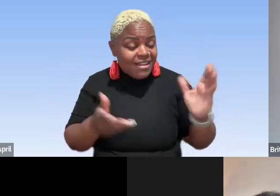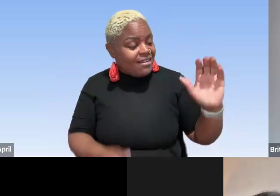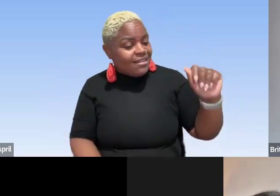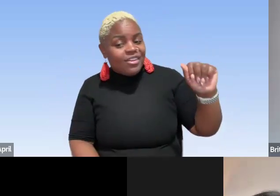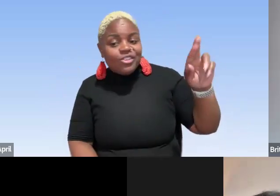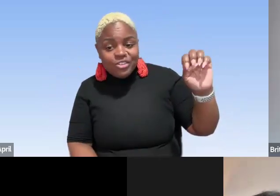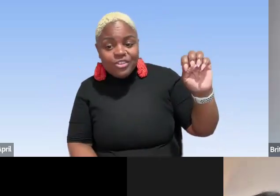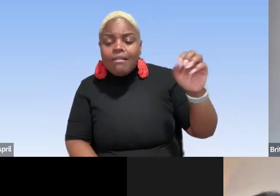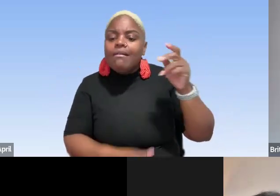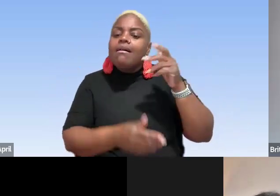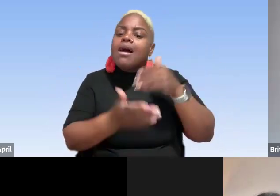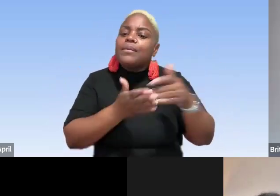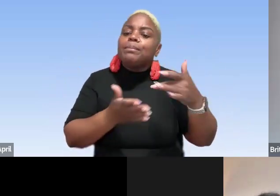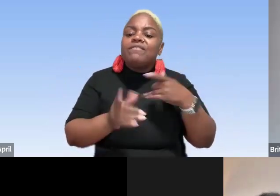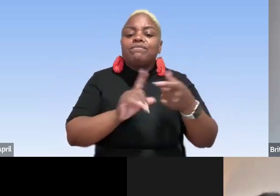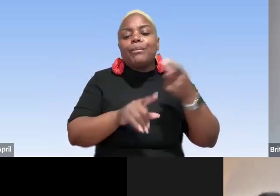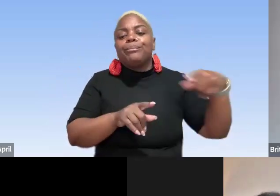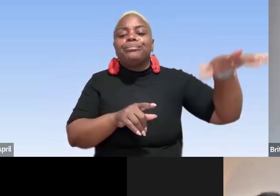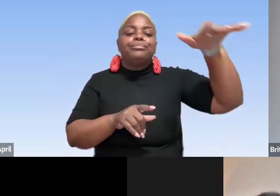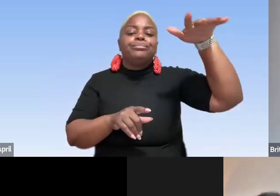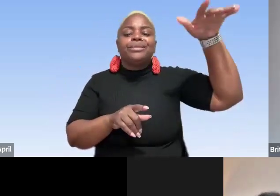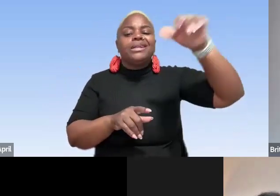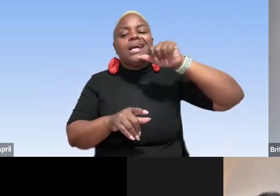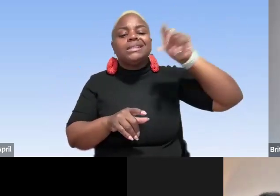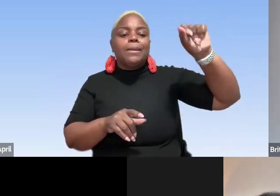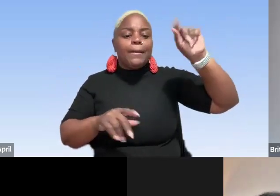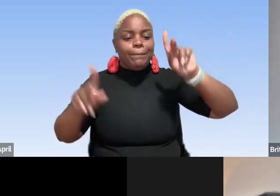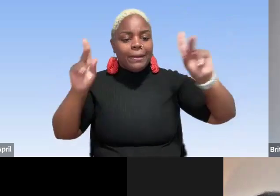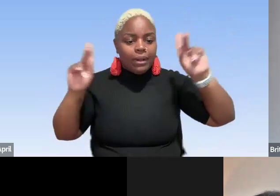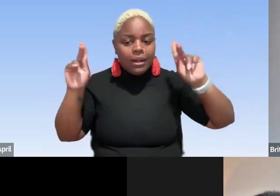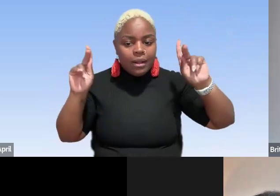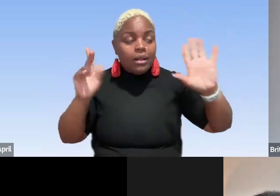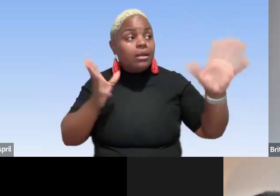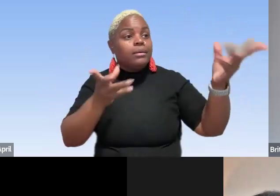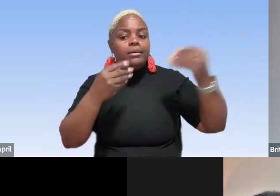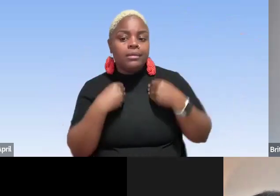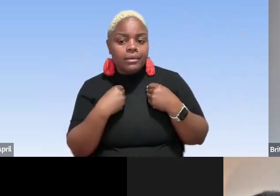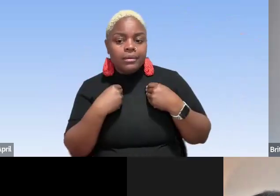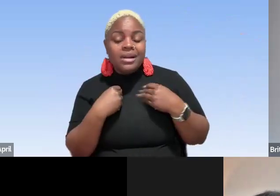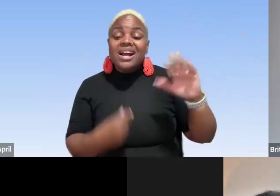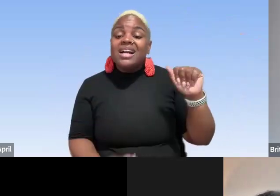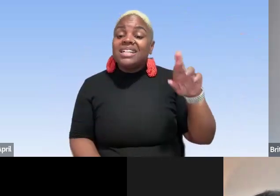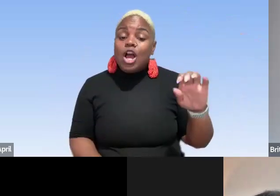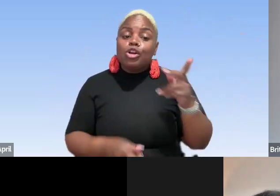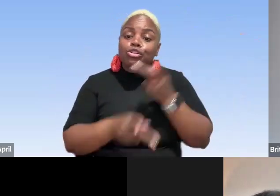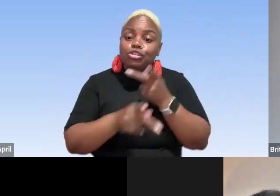from the non-disabled world, uh, care that, throughout my life,